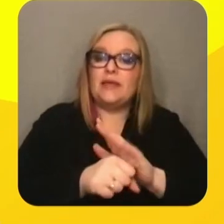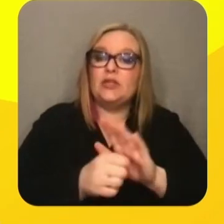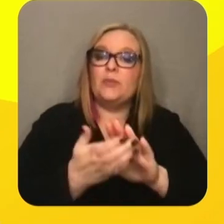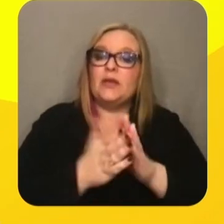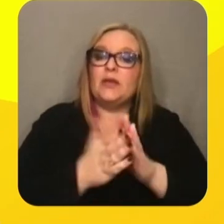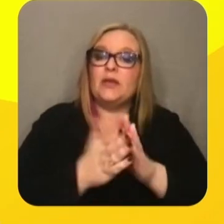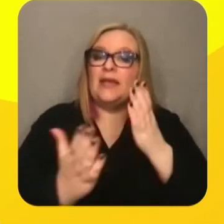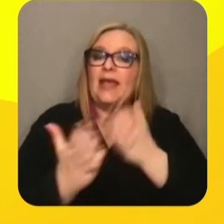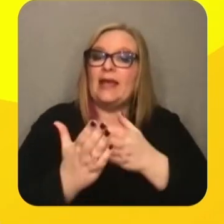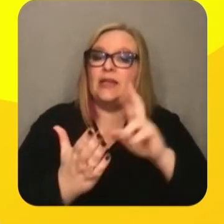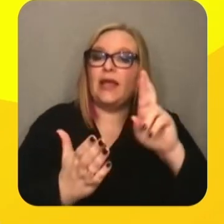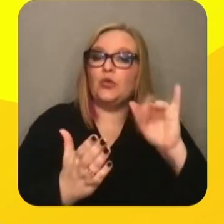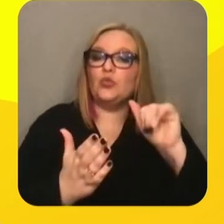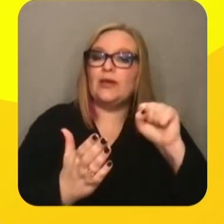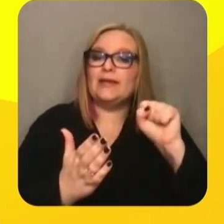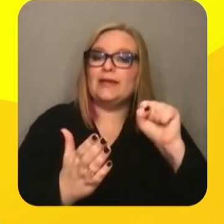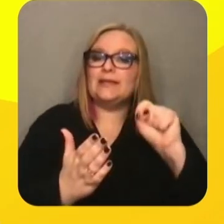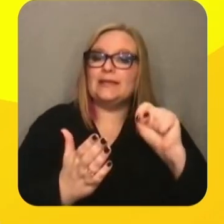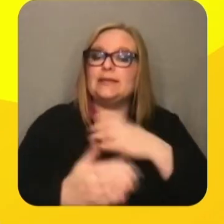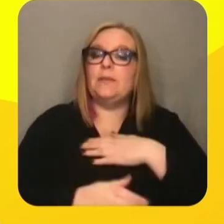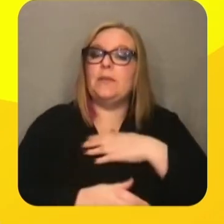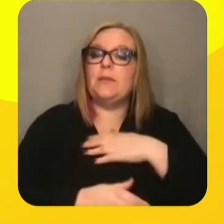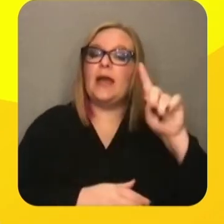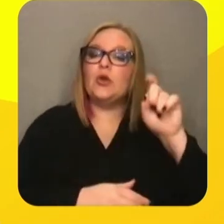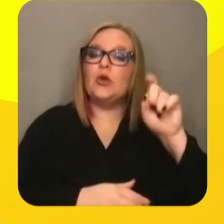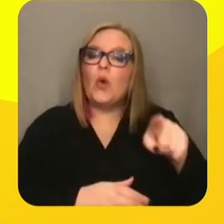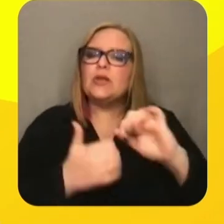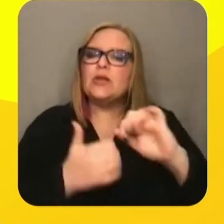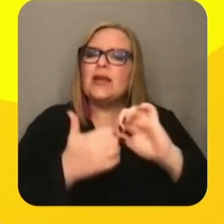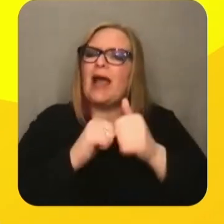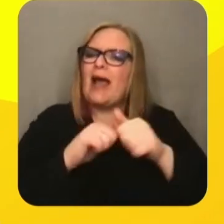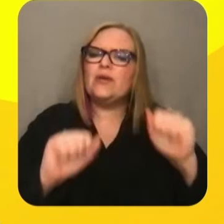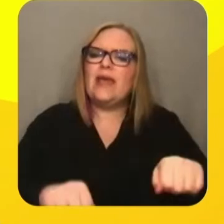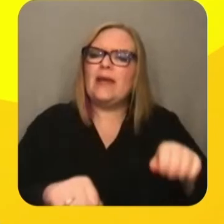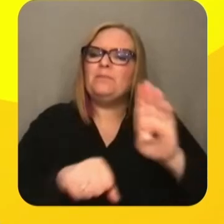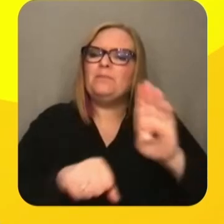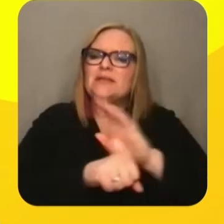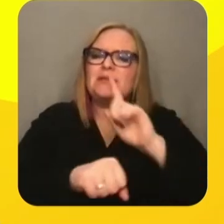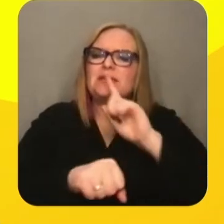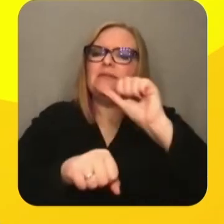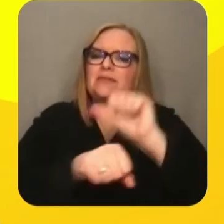My question is, how can businesses truly be anti-racist?